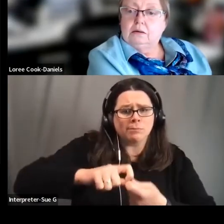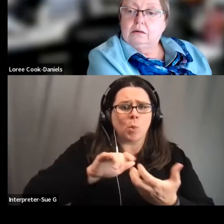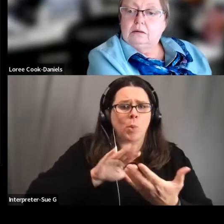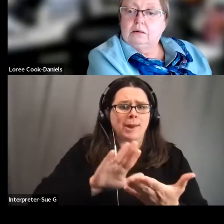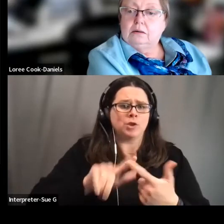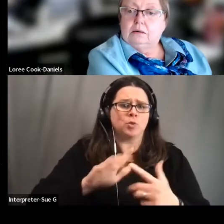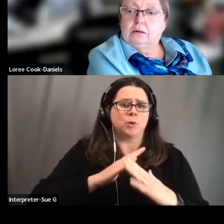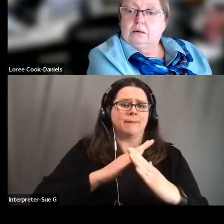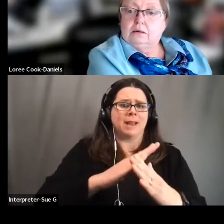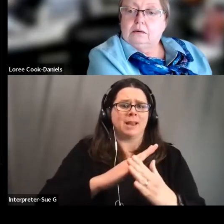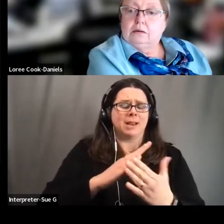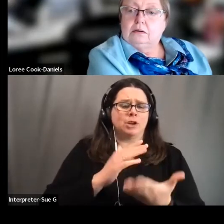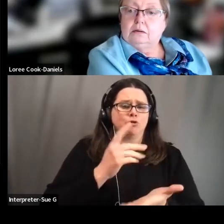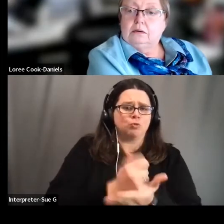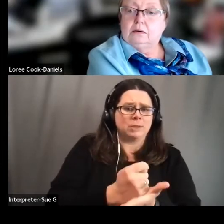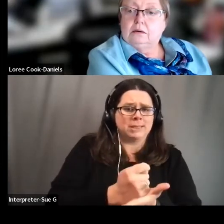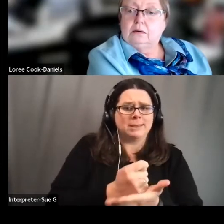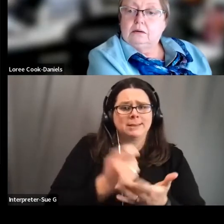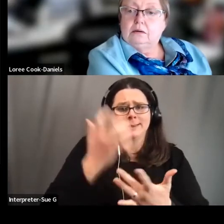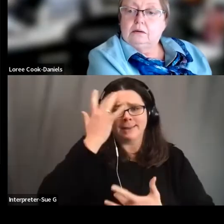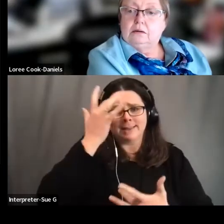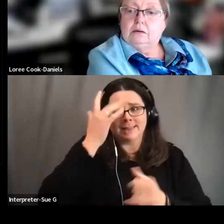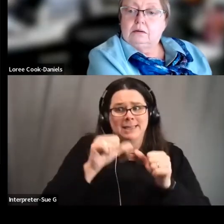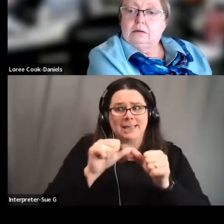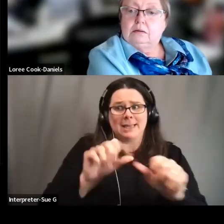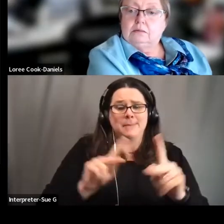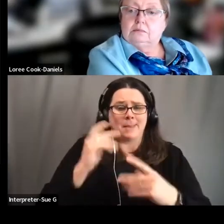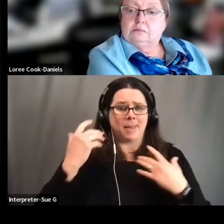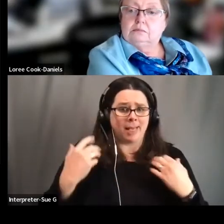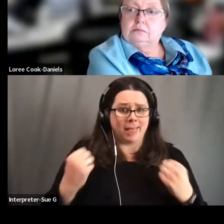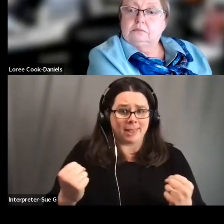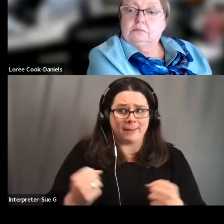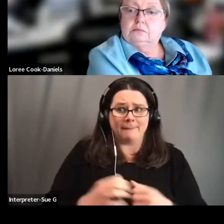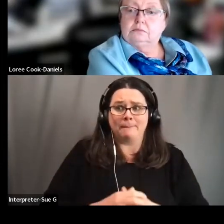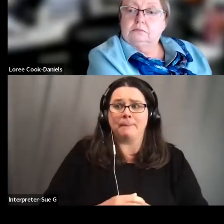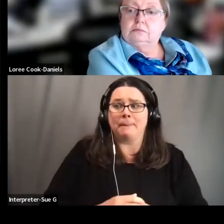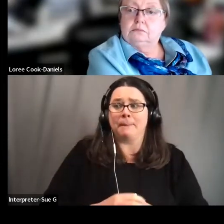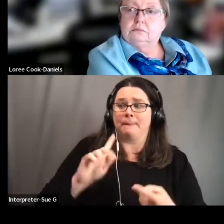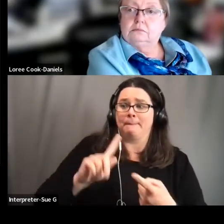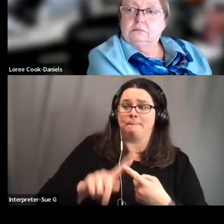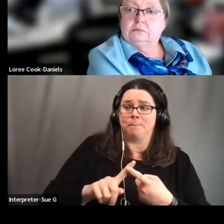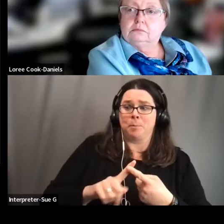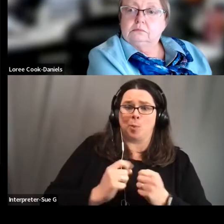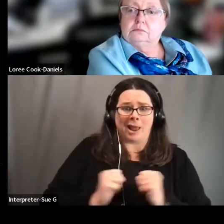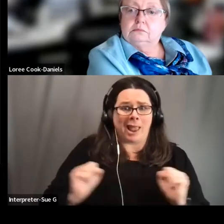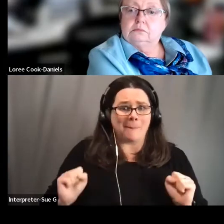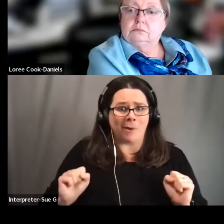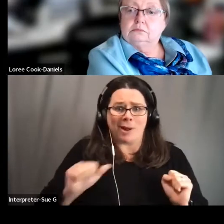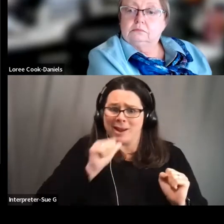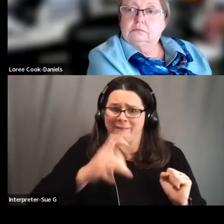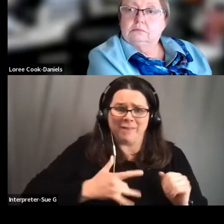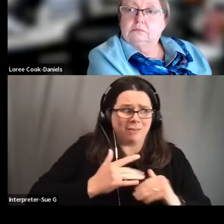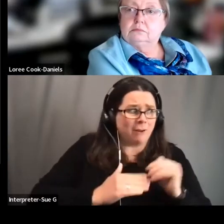and treat disease and to keep people healthy. When I came out, I didn't feel comfortable, I didn't feel safe you know?